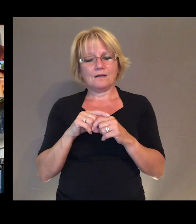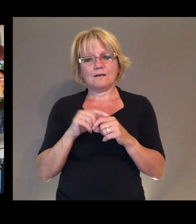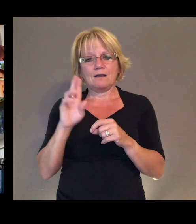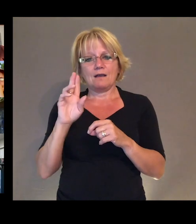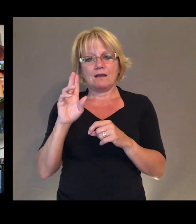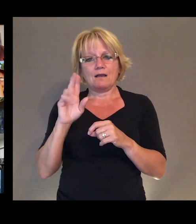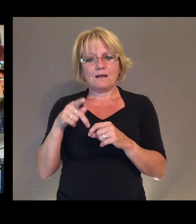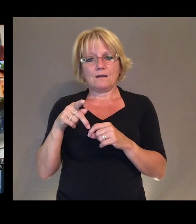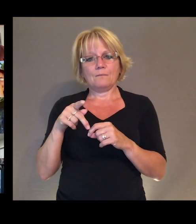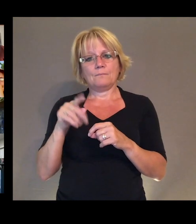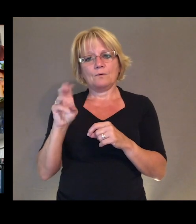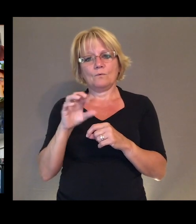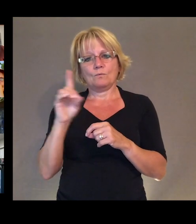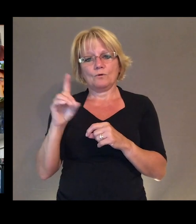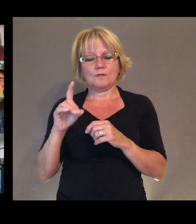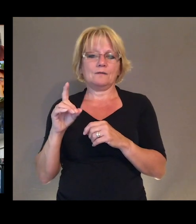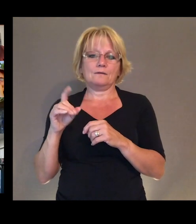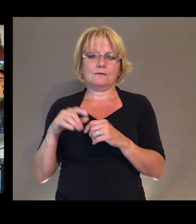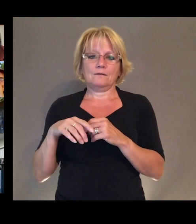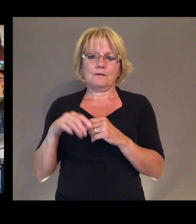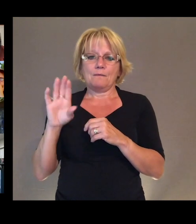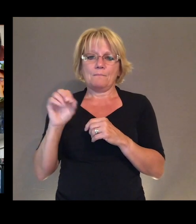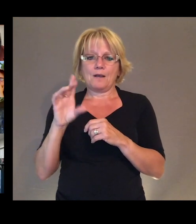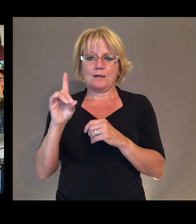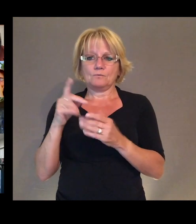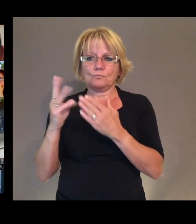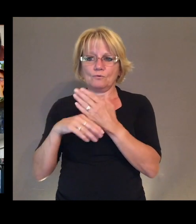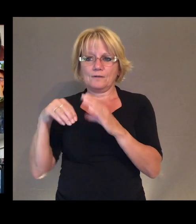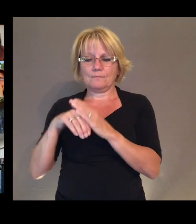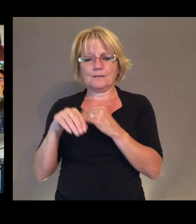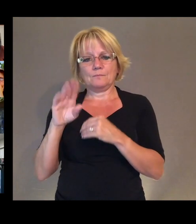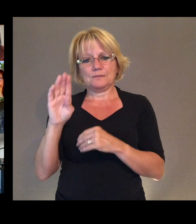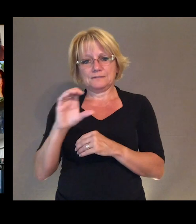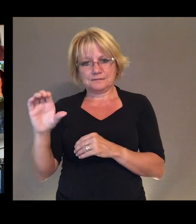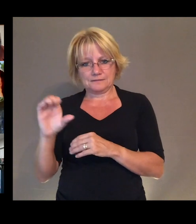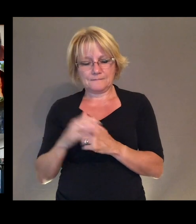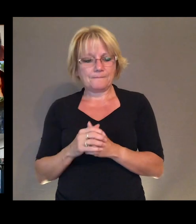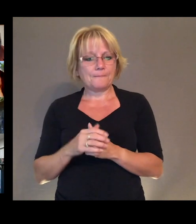So welcome, Missy. I appreciate you being here. And this is my question for you,